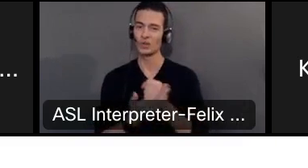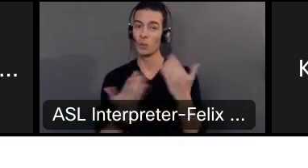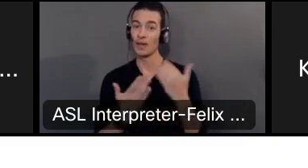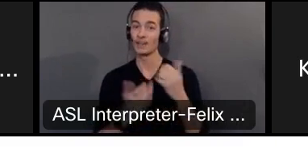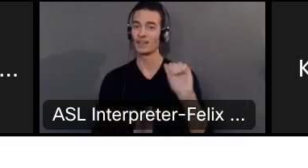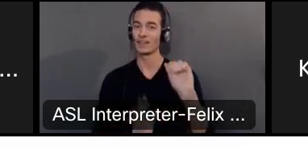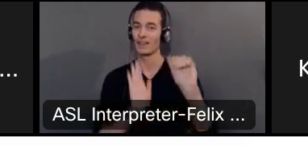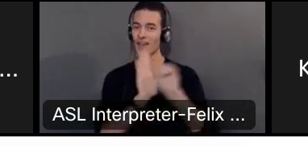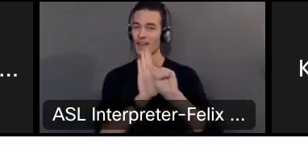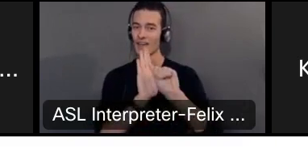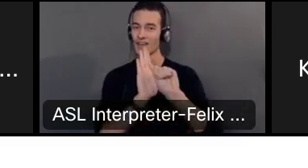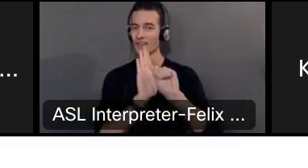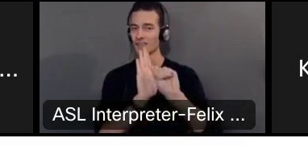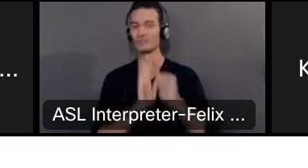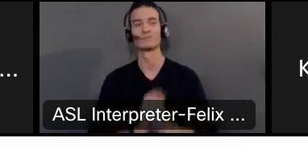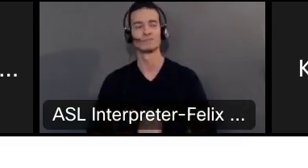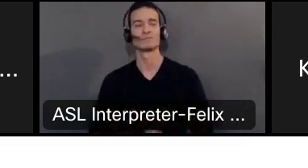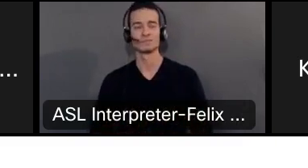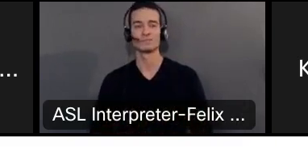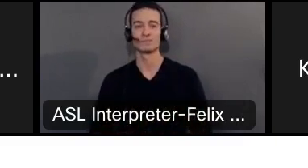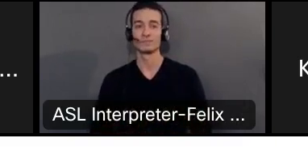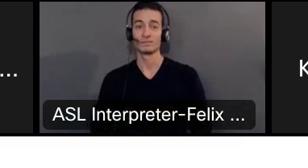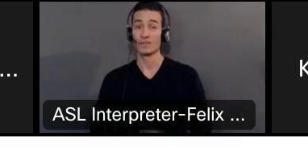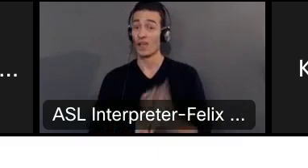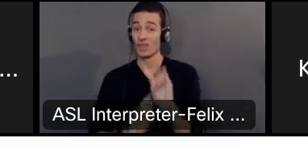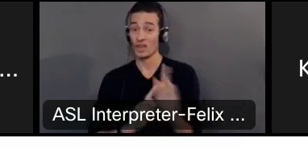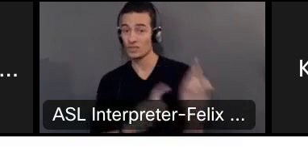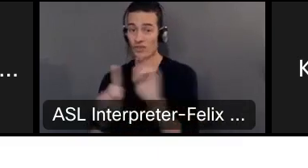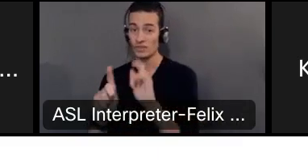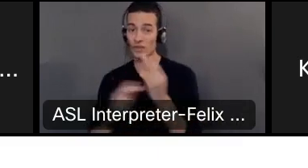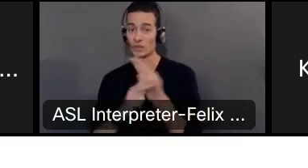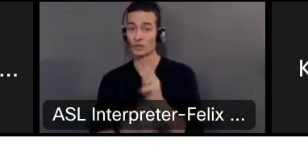The survey use 22 National performance measures and C. N. S.